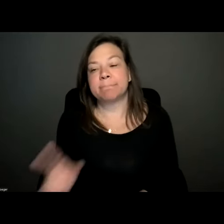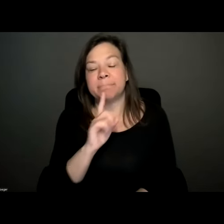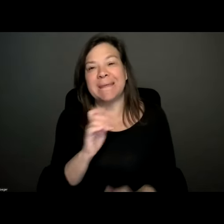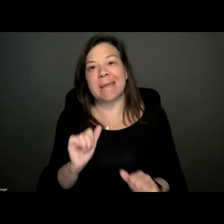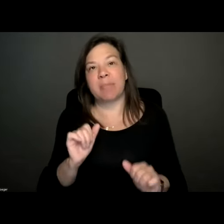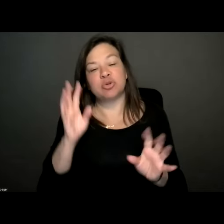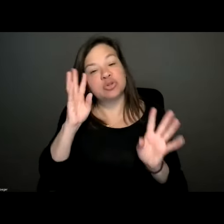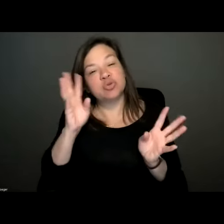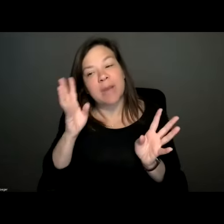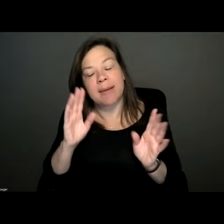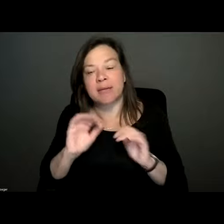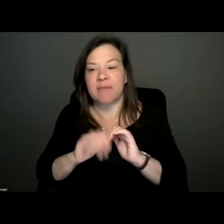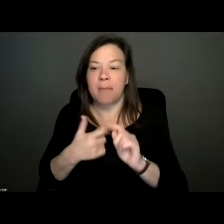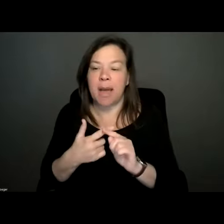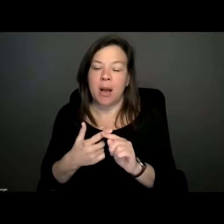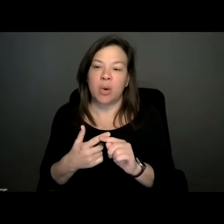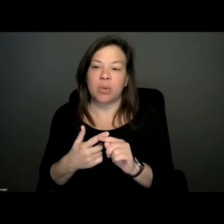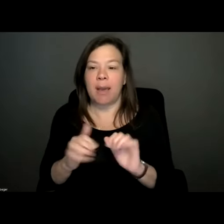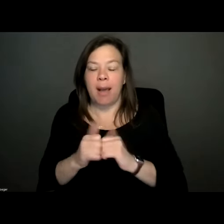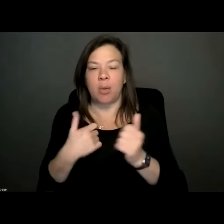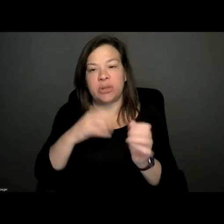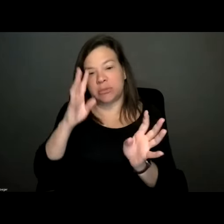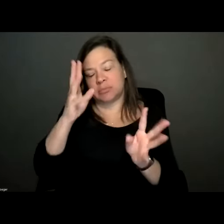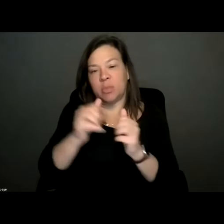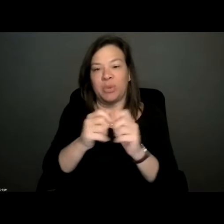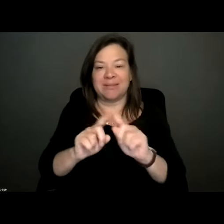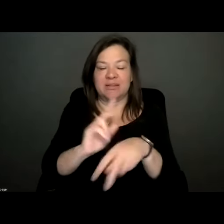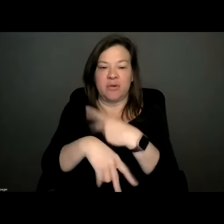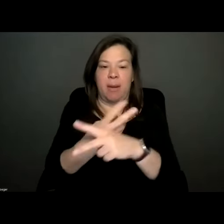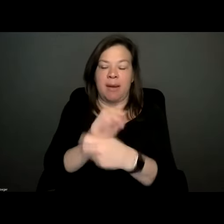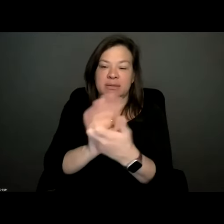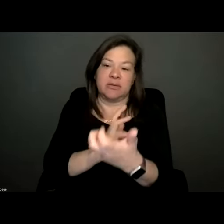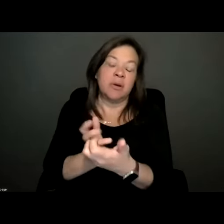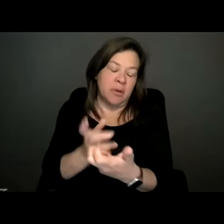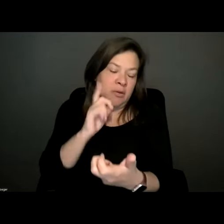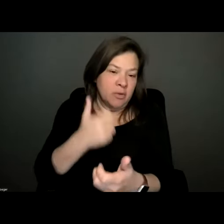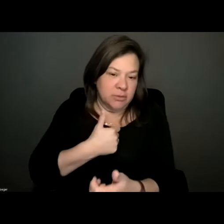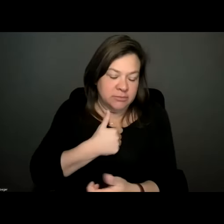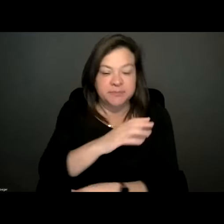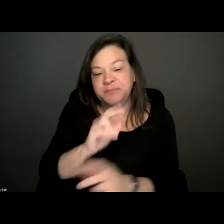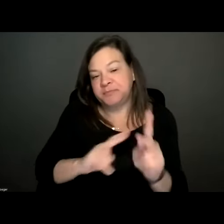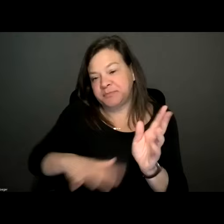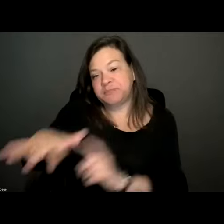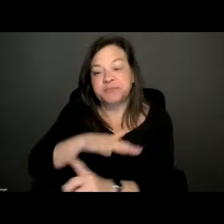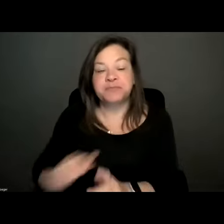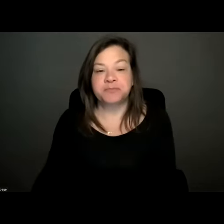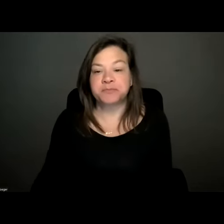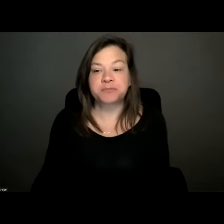about how we come up with different kinds of accommodations for ourselves and for the people around us.